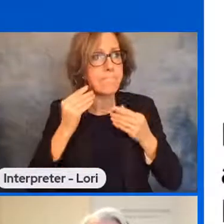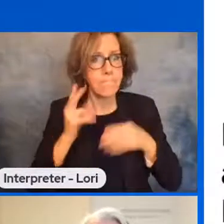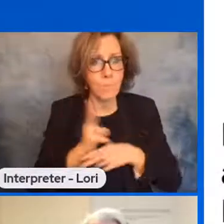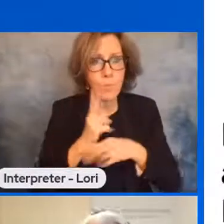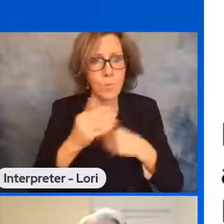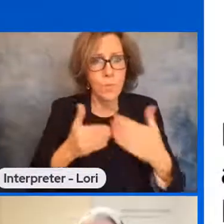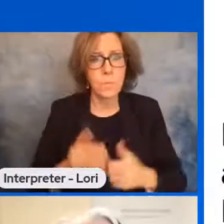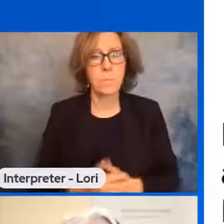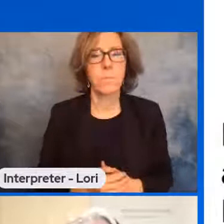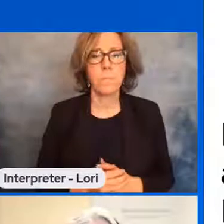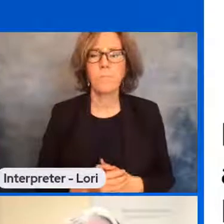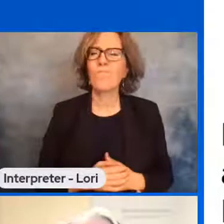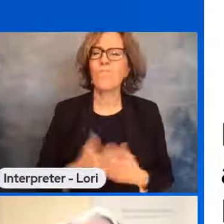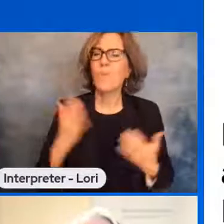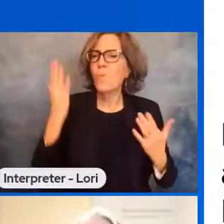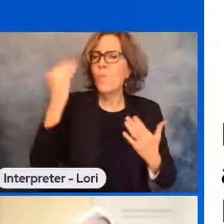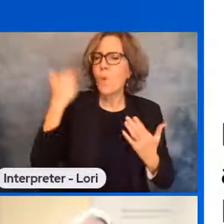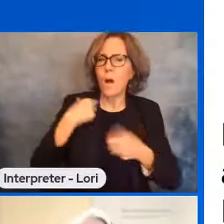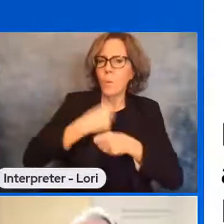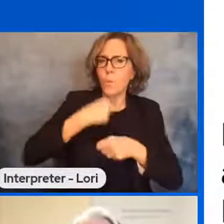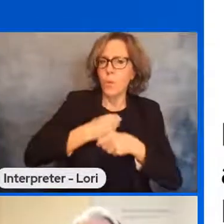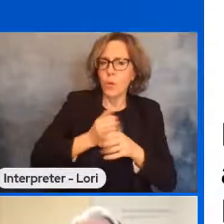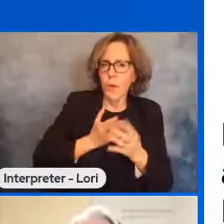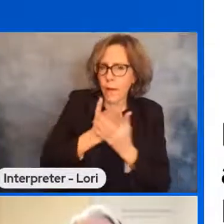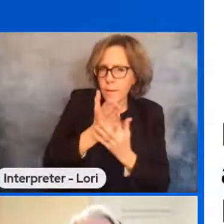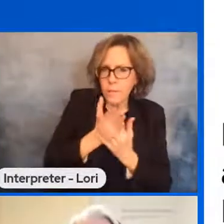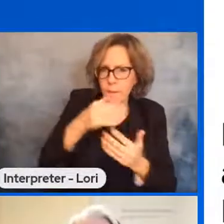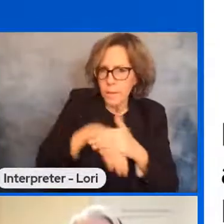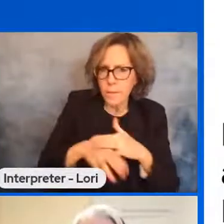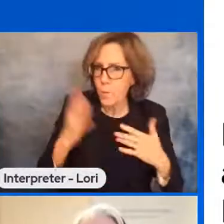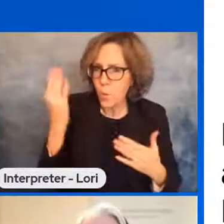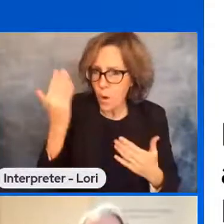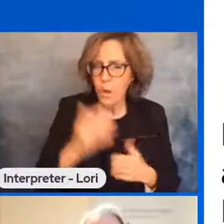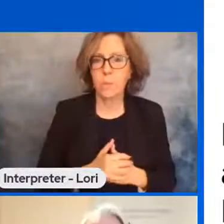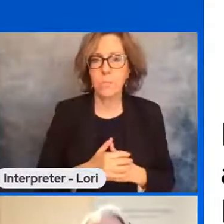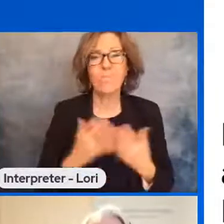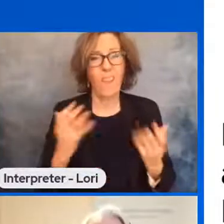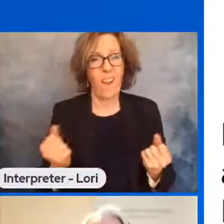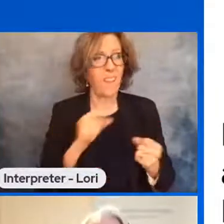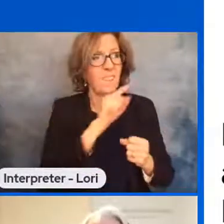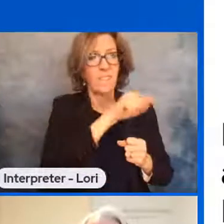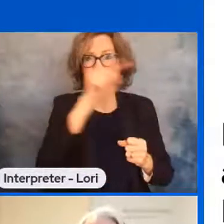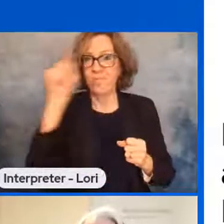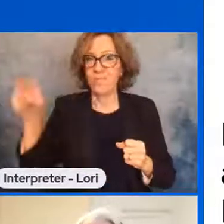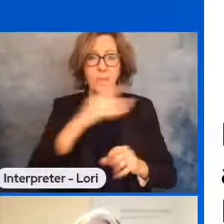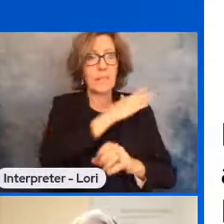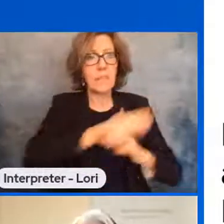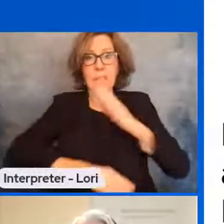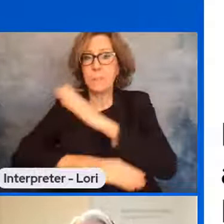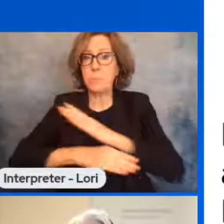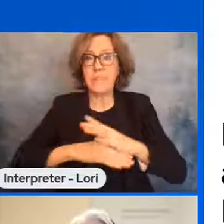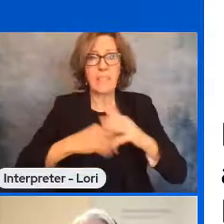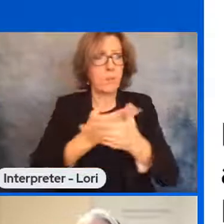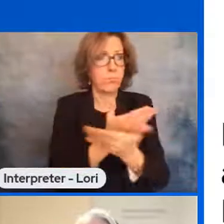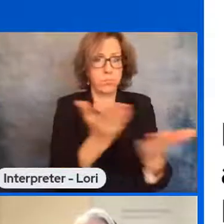Why do we do this? Well, simply because disability affects everyone. Whether you're part of the 1 billion-plus people who